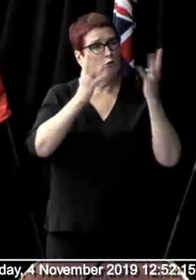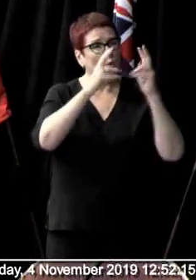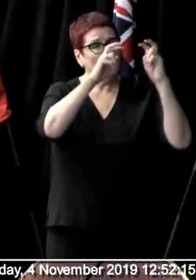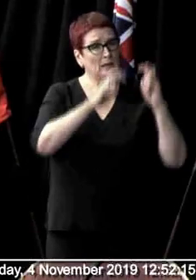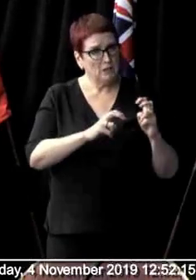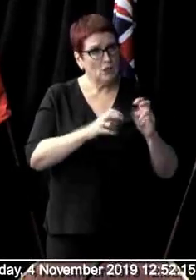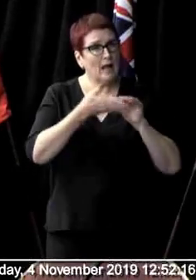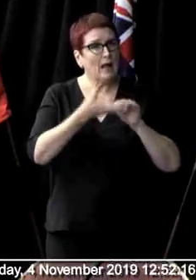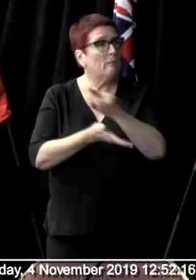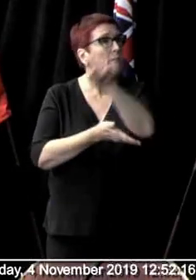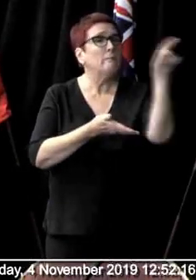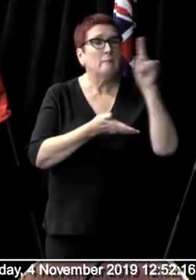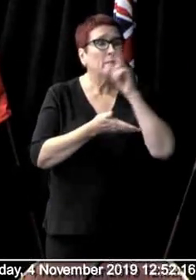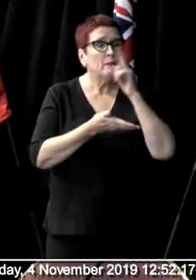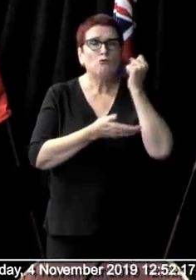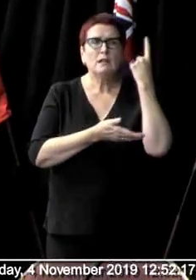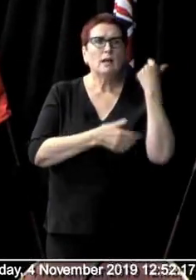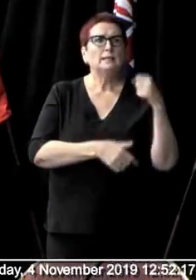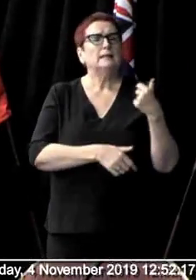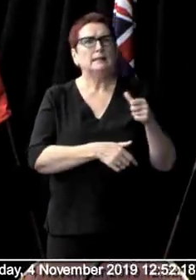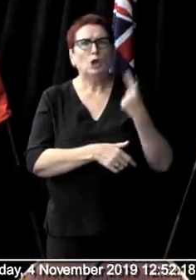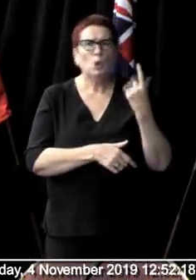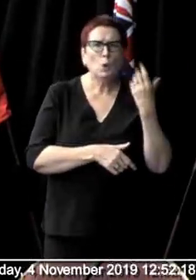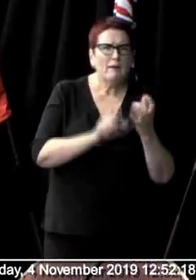that people with disabilities have the same rights